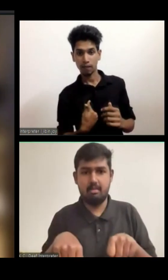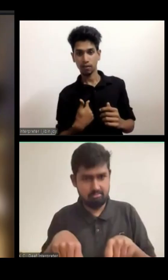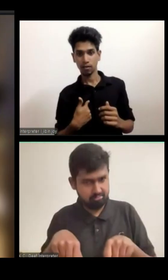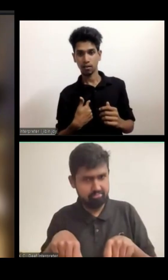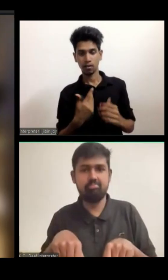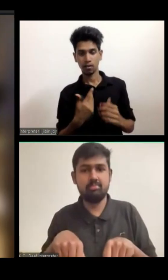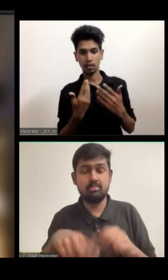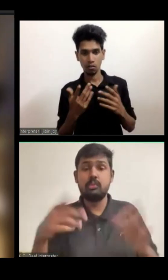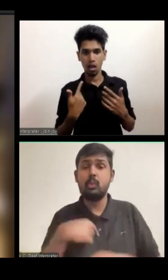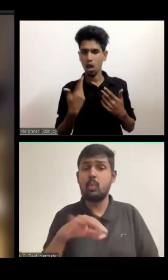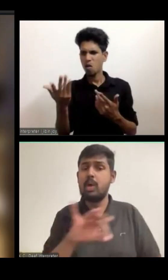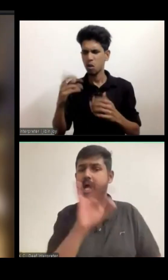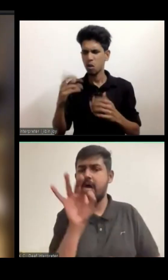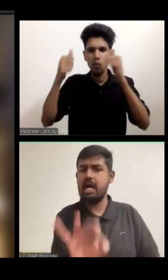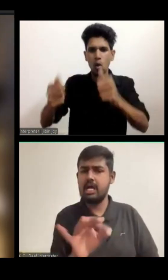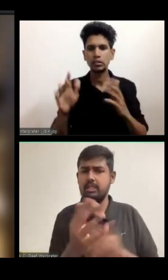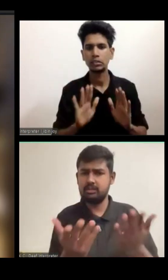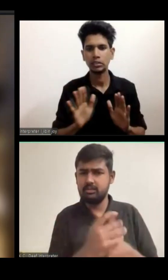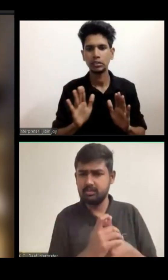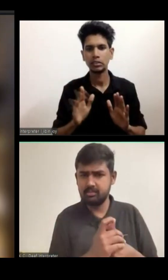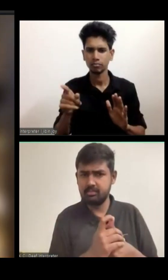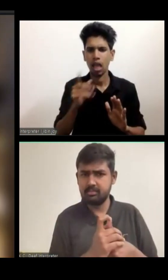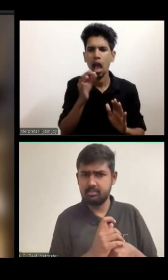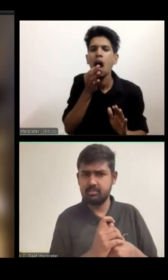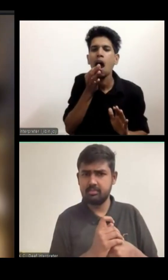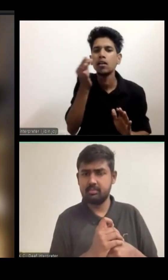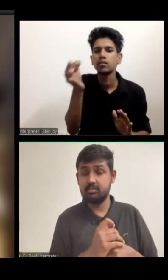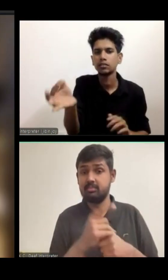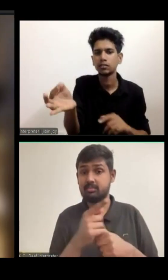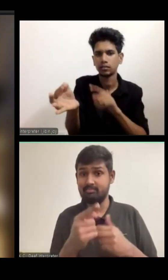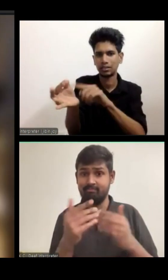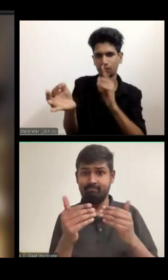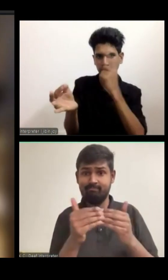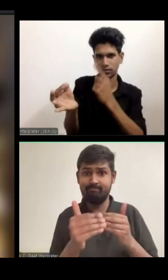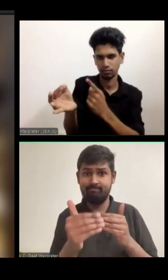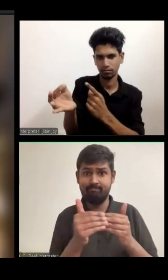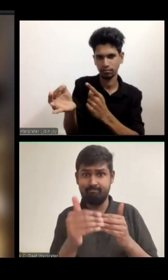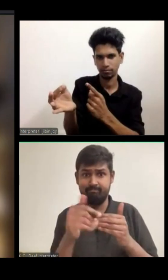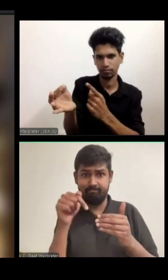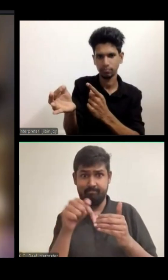So, that way we are going on... Making that set of things... Which is useful... More and more useful.